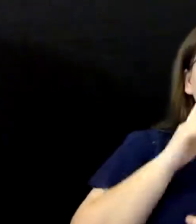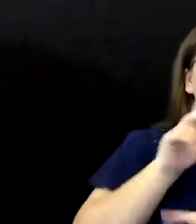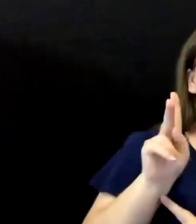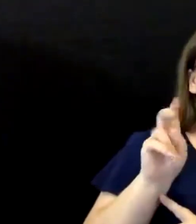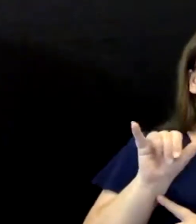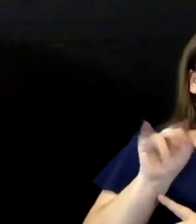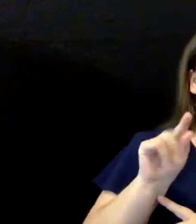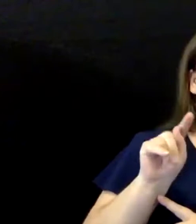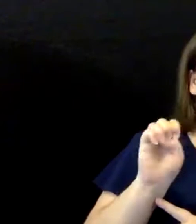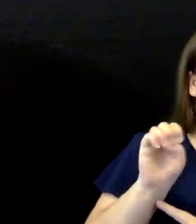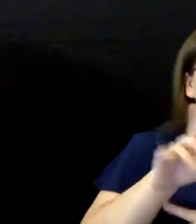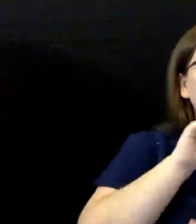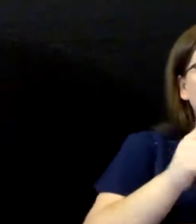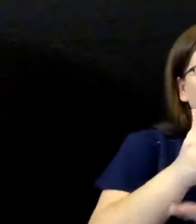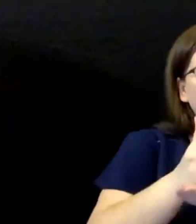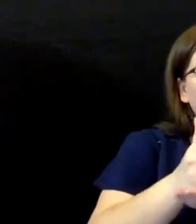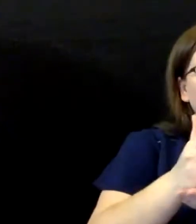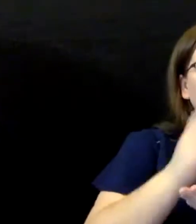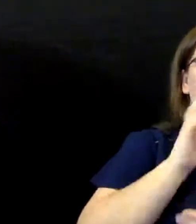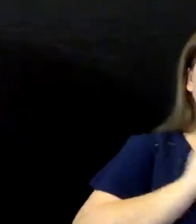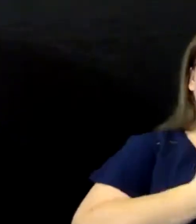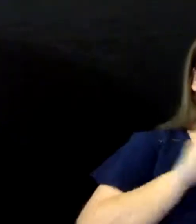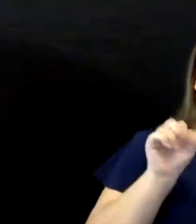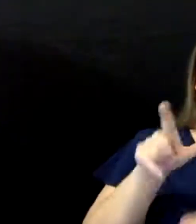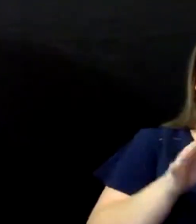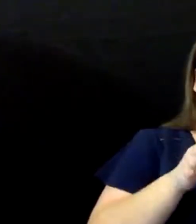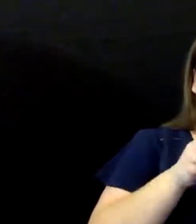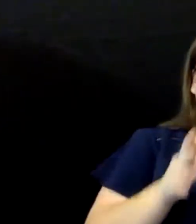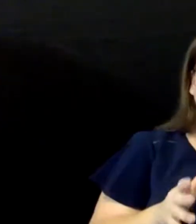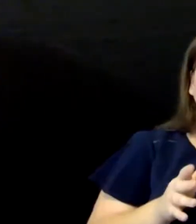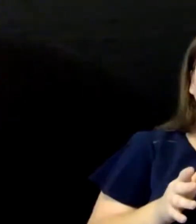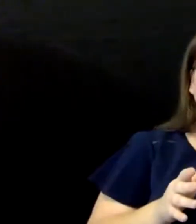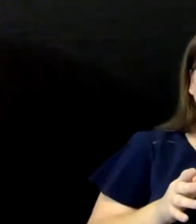would be really helpful to our American Sign Language interpreter process if